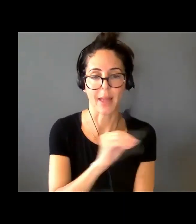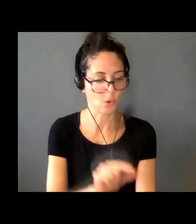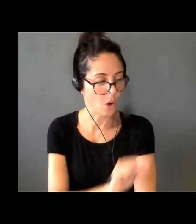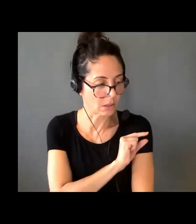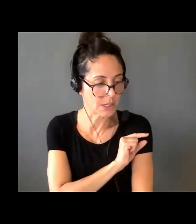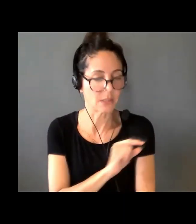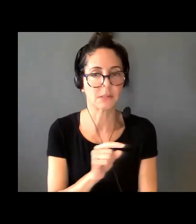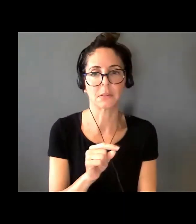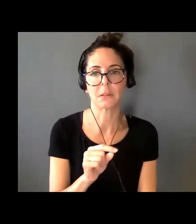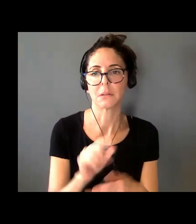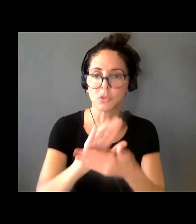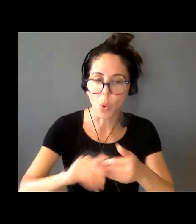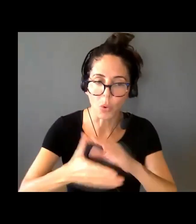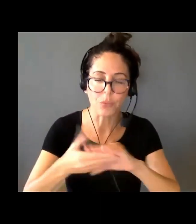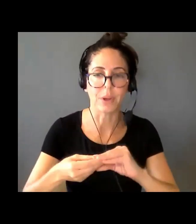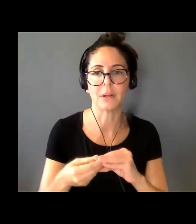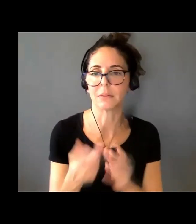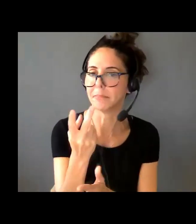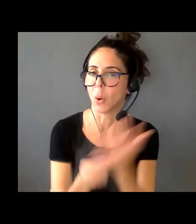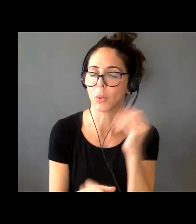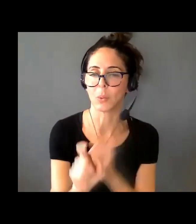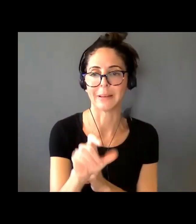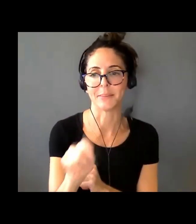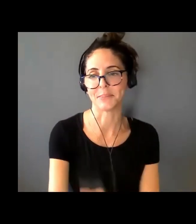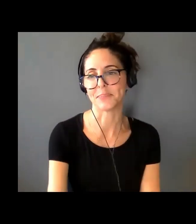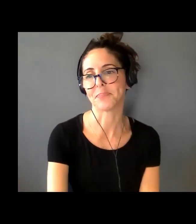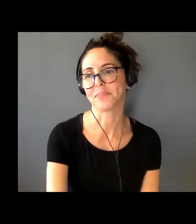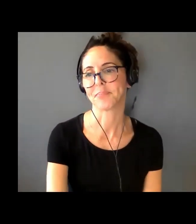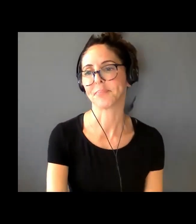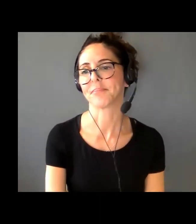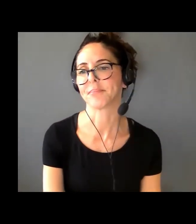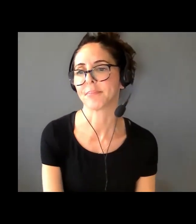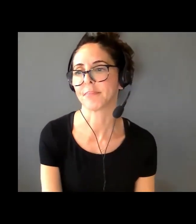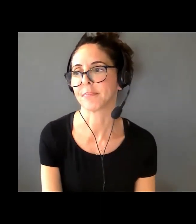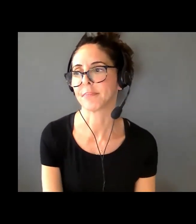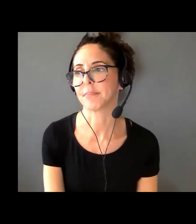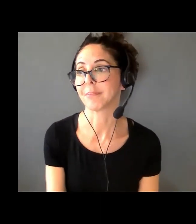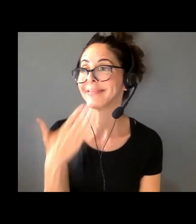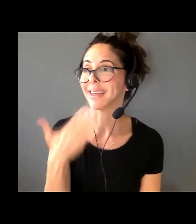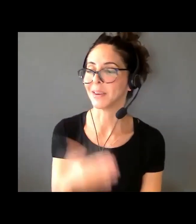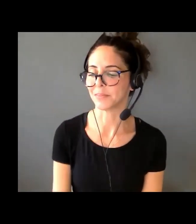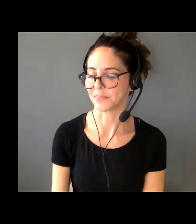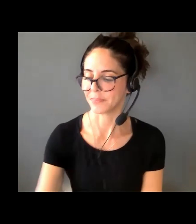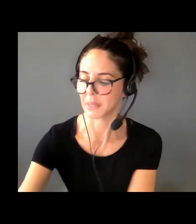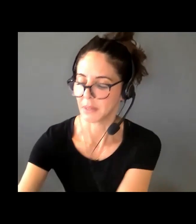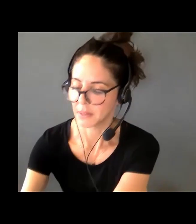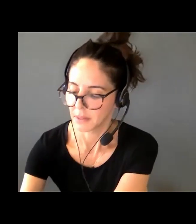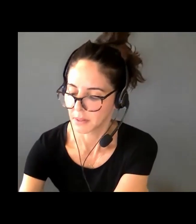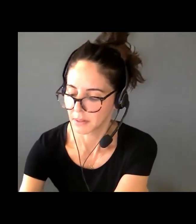we use stories behind those numbers. Thank you. >> CLAUDE TARDIF: Can I just add something, Jen?